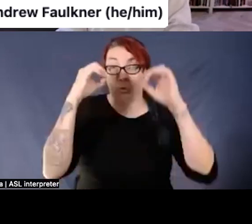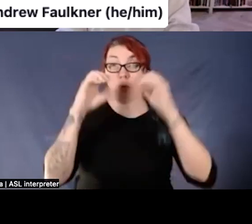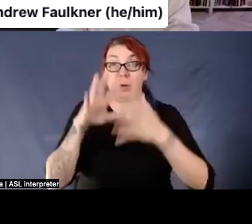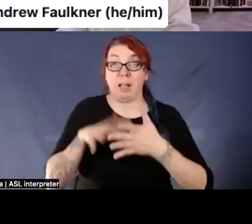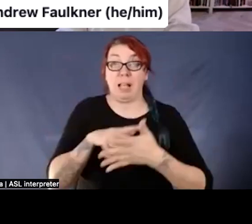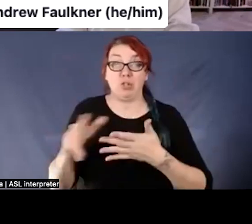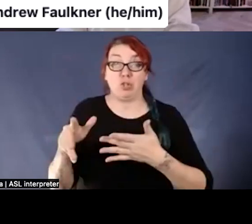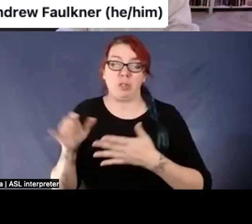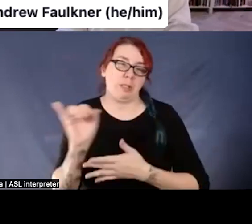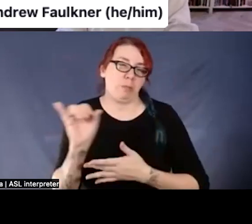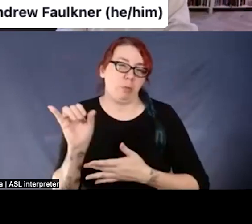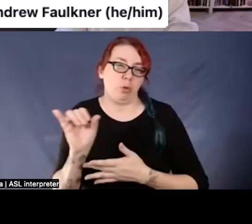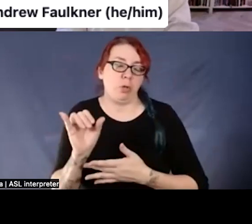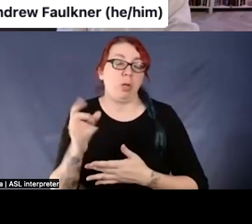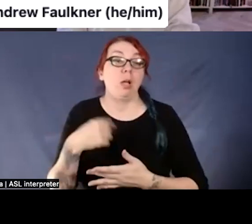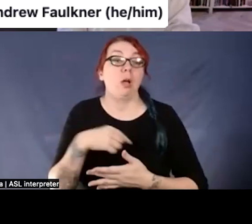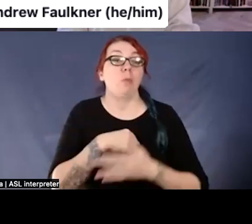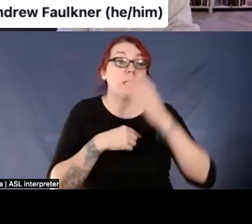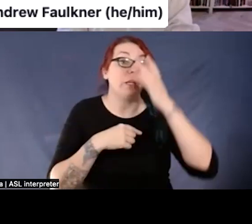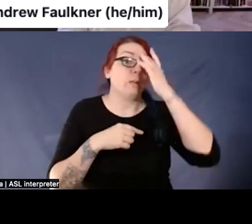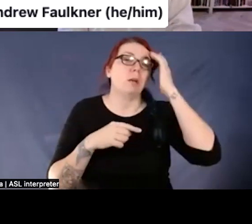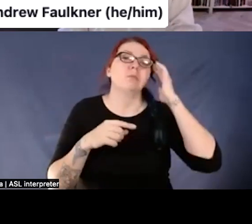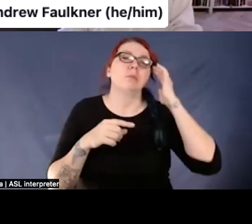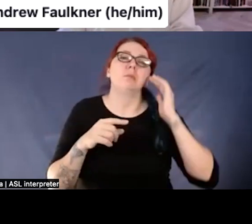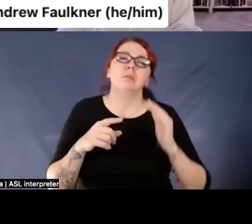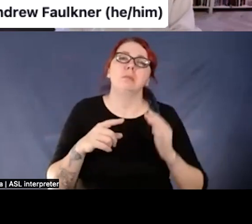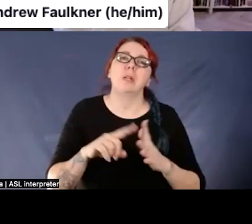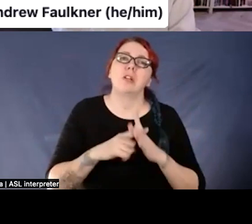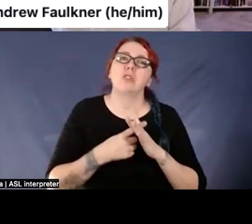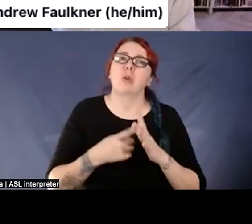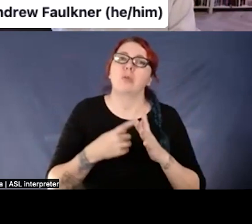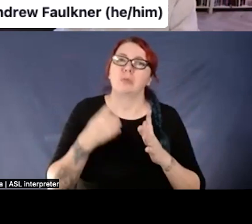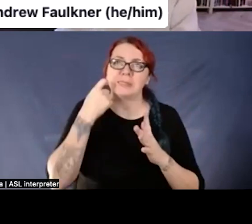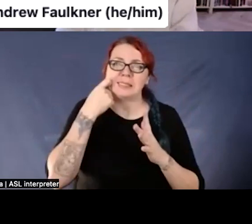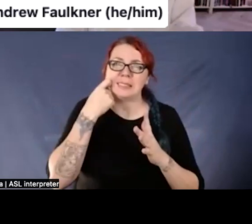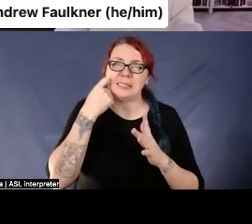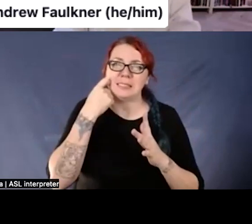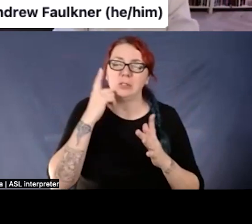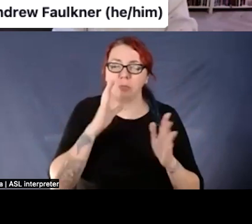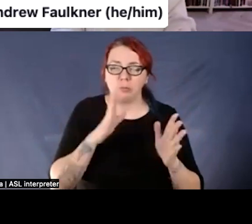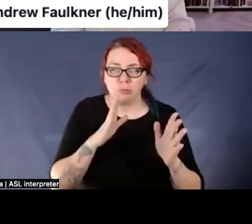started experimenting with it also as a way to to cut down on meetings, make things quicker.